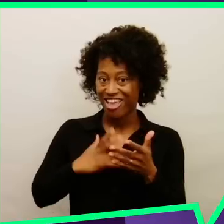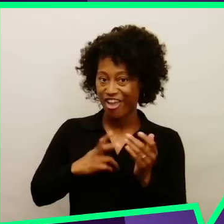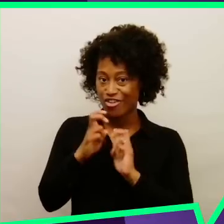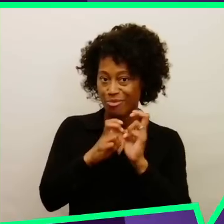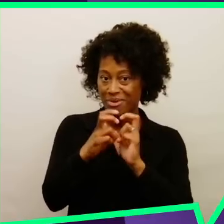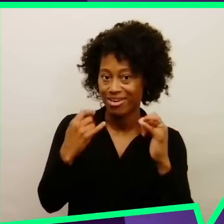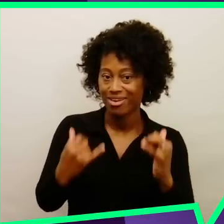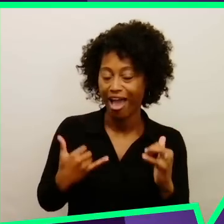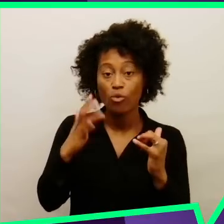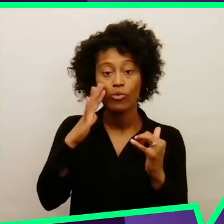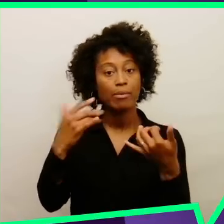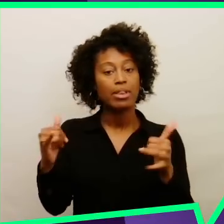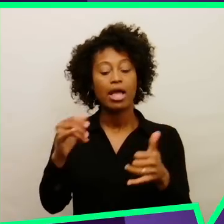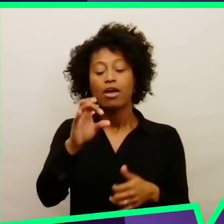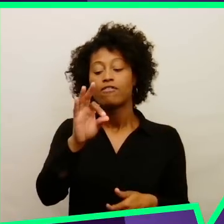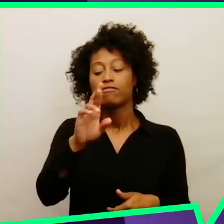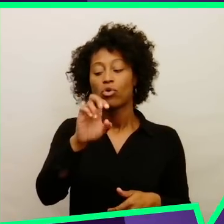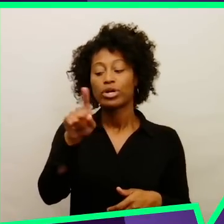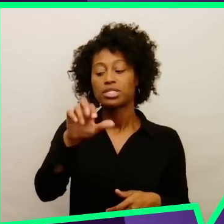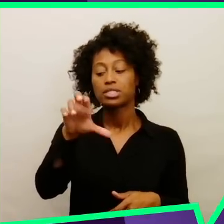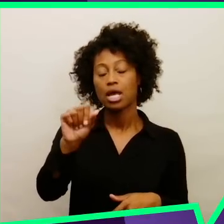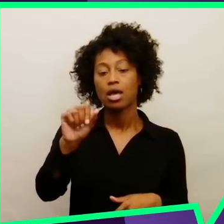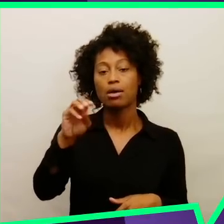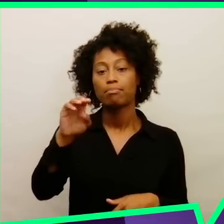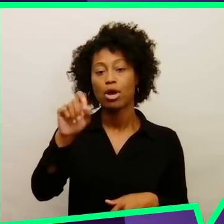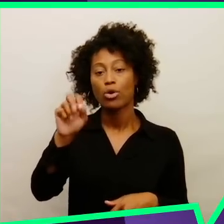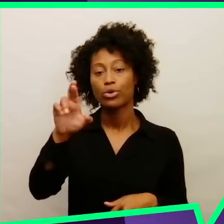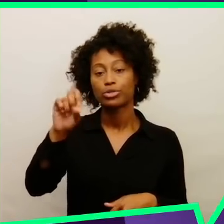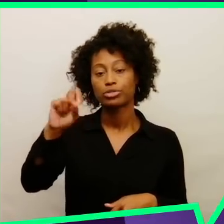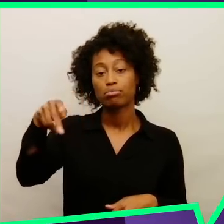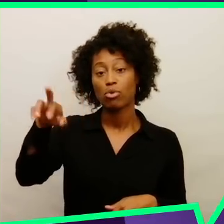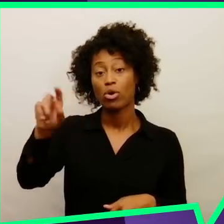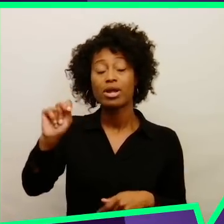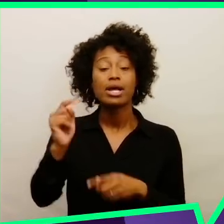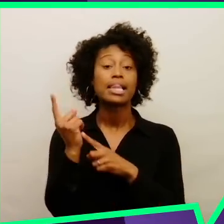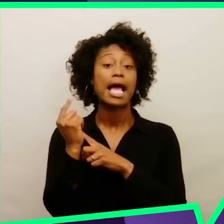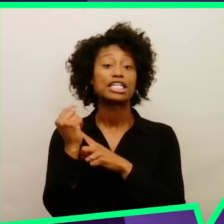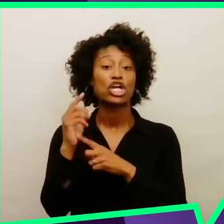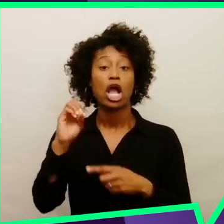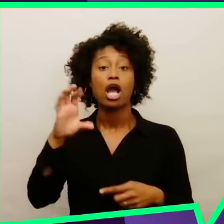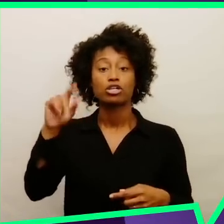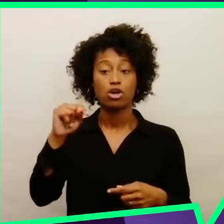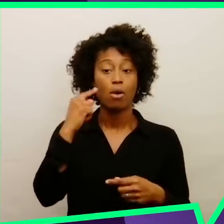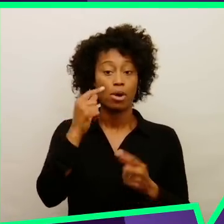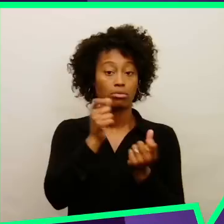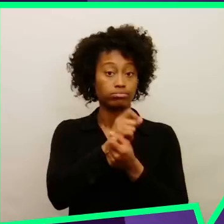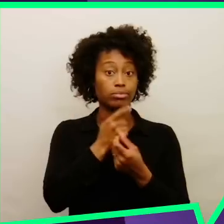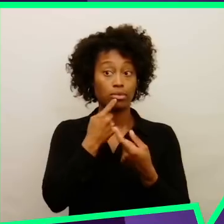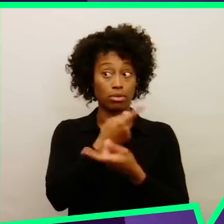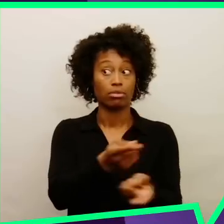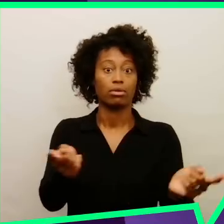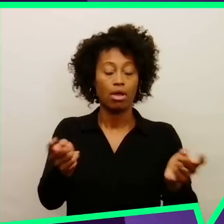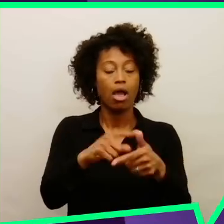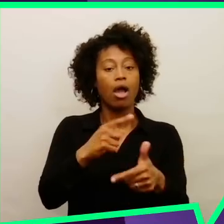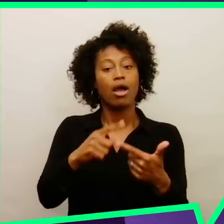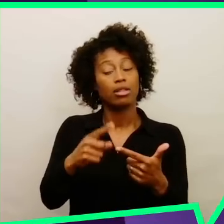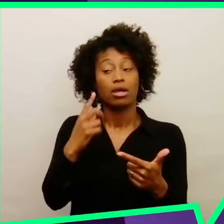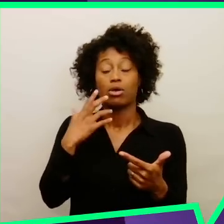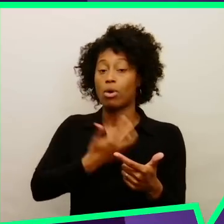We'll be playing Forza Motorsport. This came out October of last year. And it has been making the rounds on such a great game.